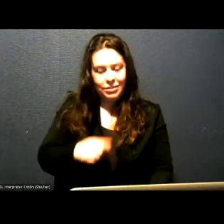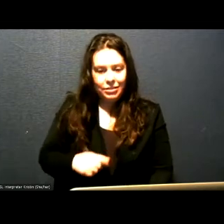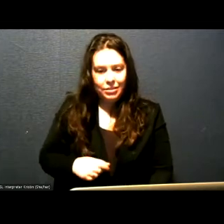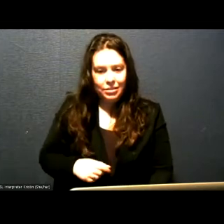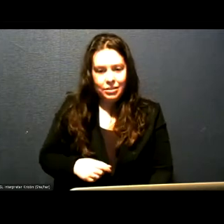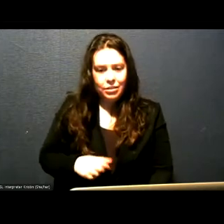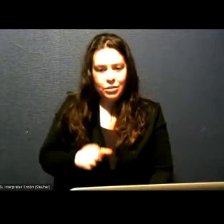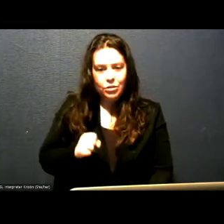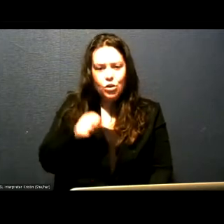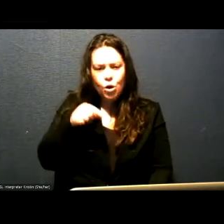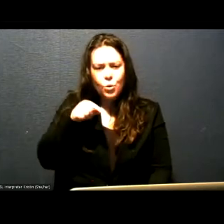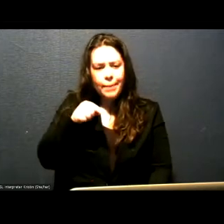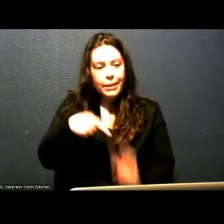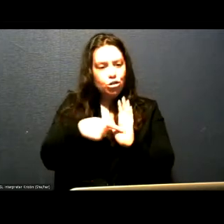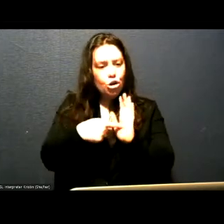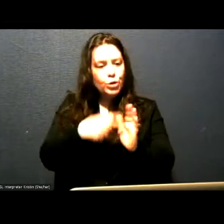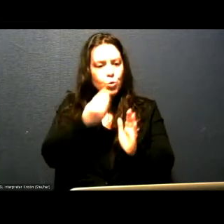And then over here is Mr. Pappy's cup.